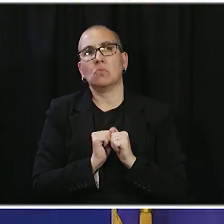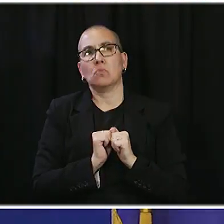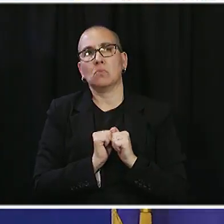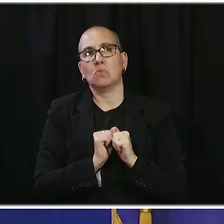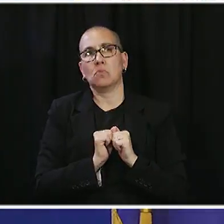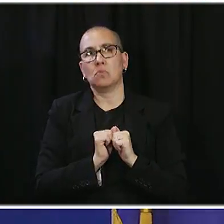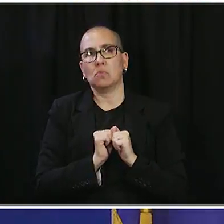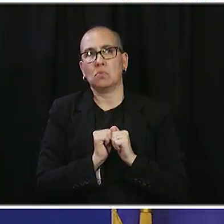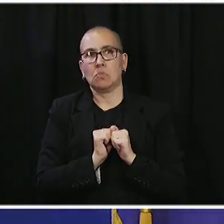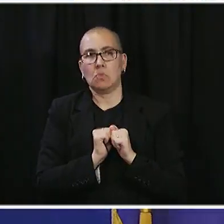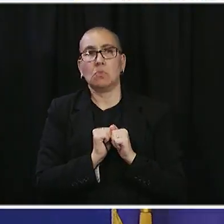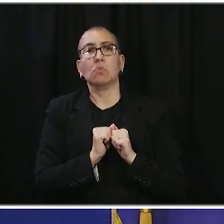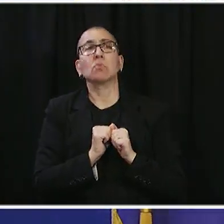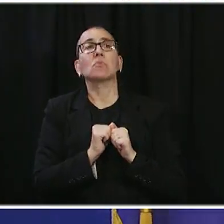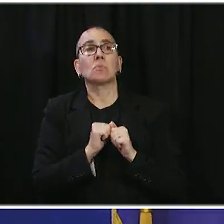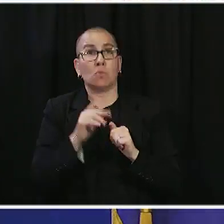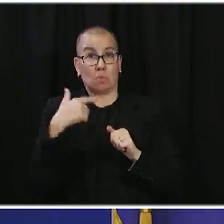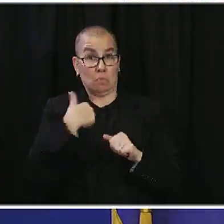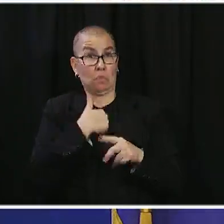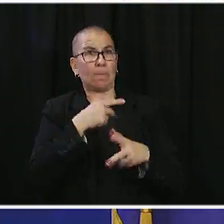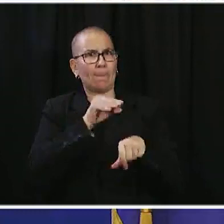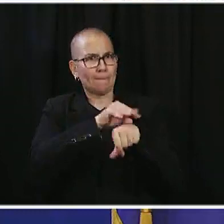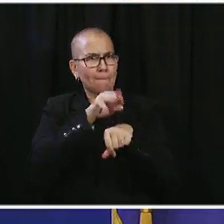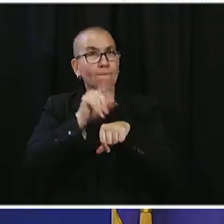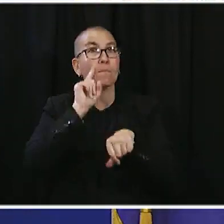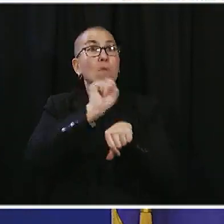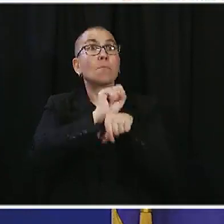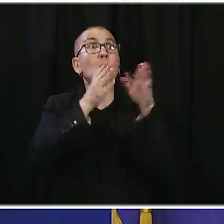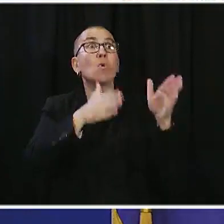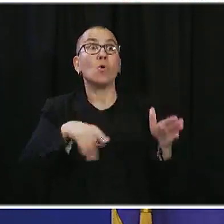NESS OF THE WORKER WHO IS IN PHYSICAL PROXIMITY TO THE CLIENT BY VIRTUE OF THE SERVICE, WE'RE